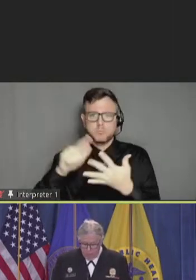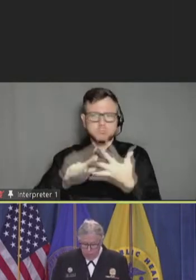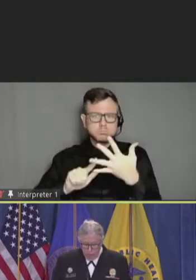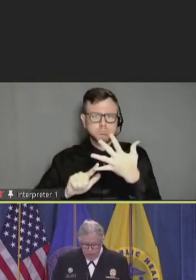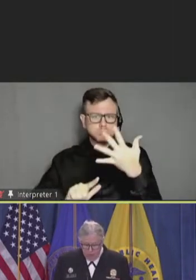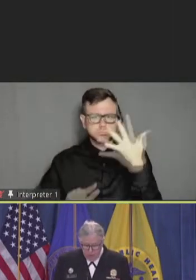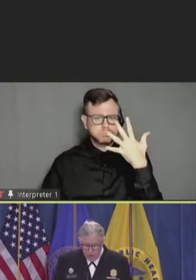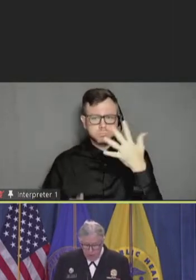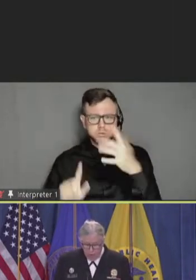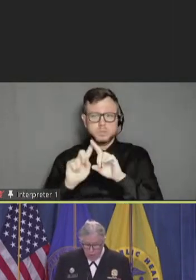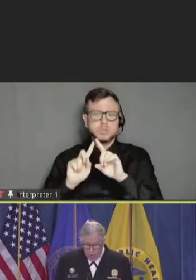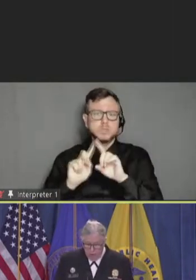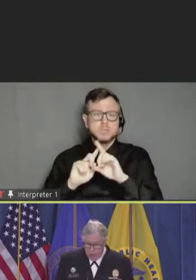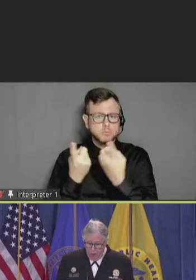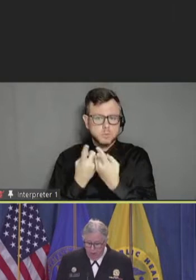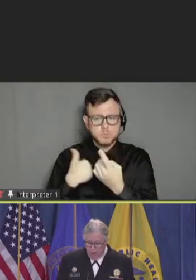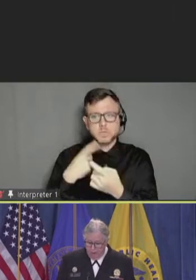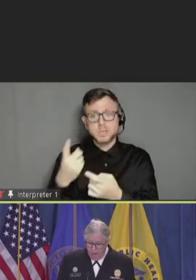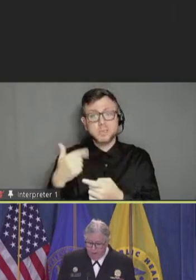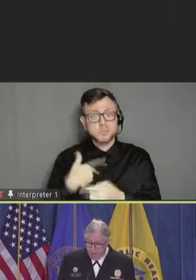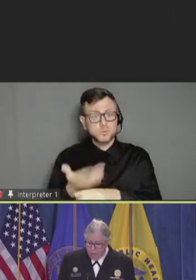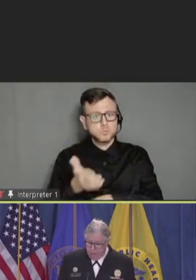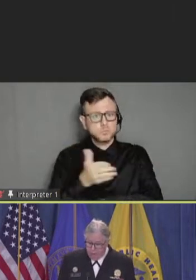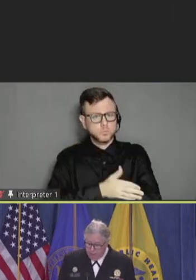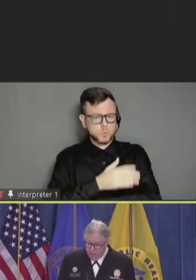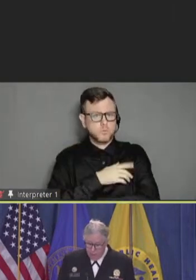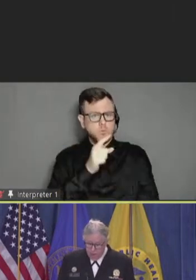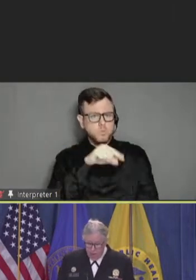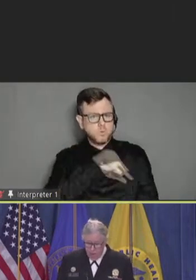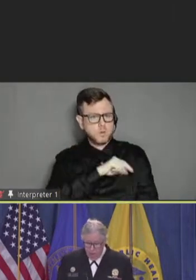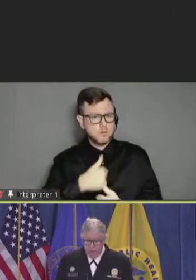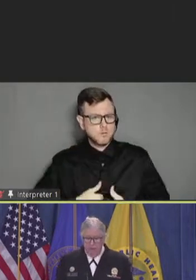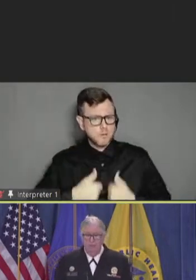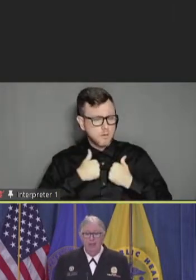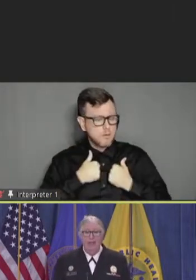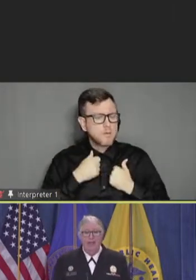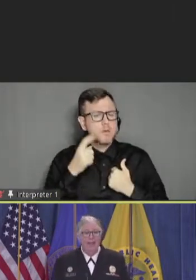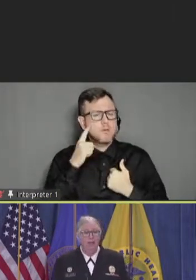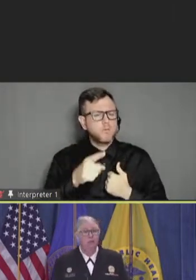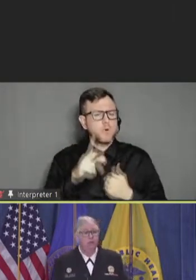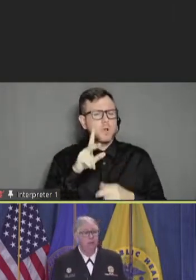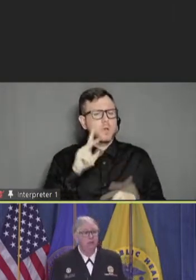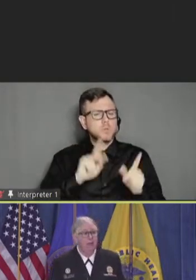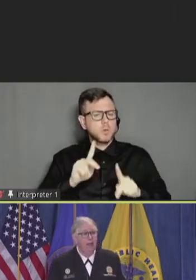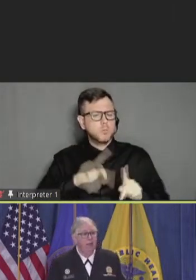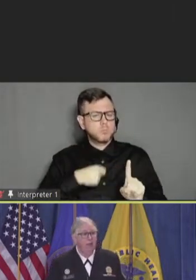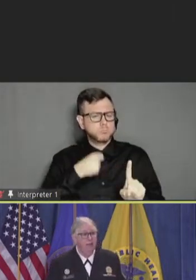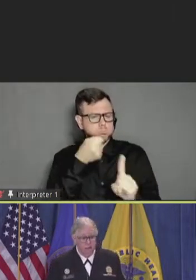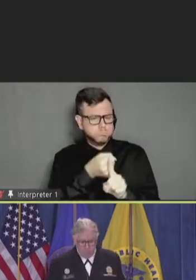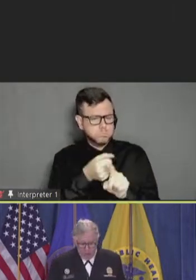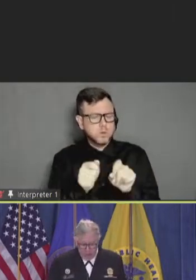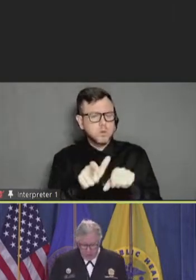This work is centered on improving the quality of life for people living with Long COVID and reducing health disparities.